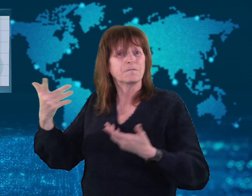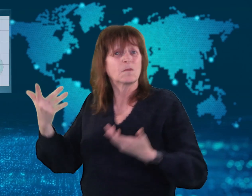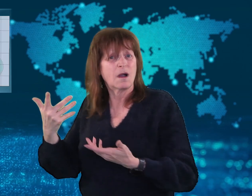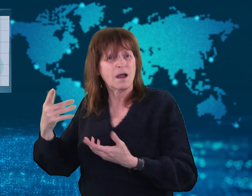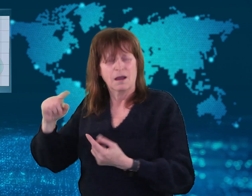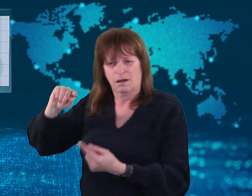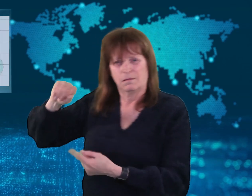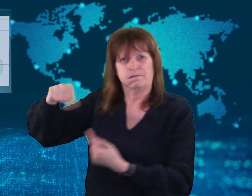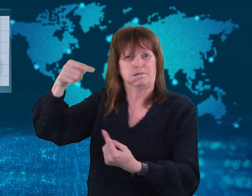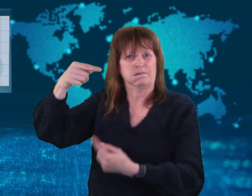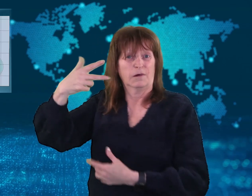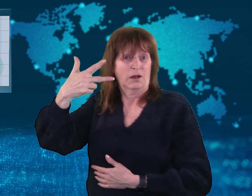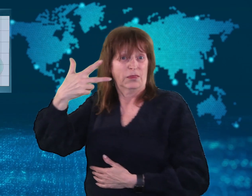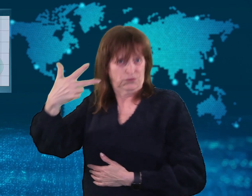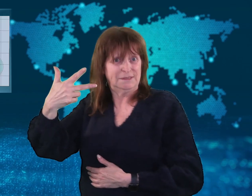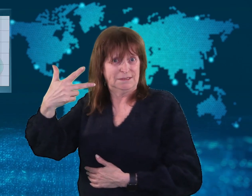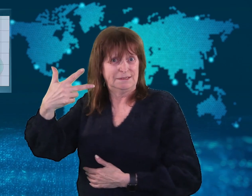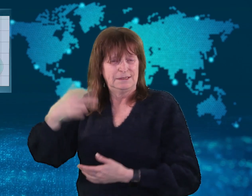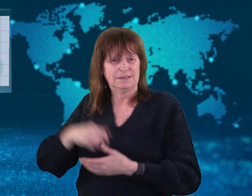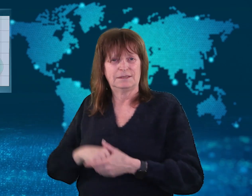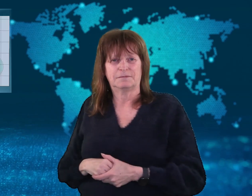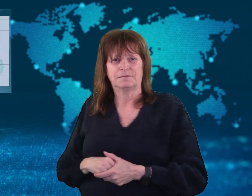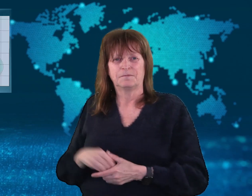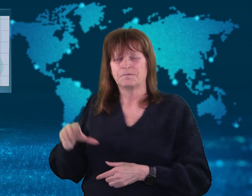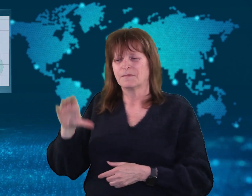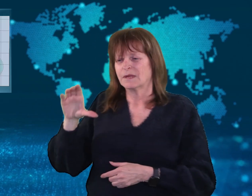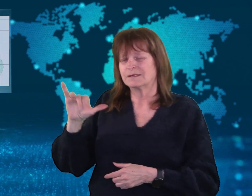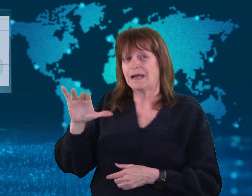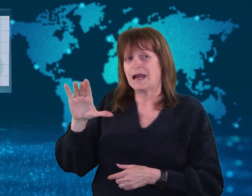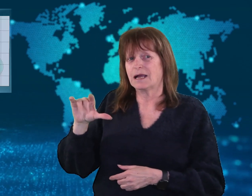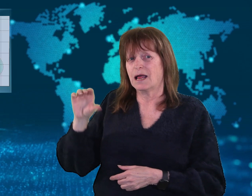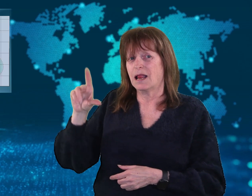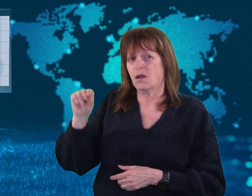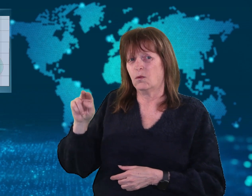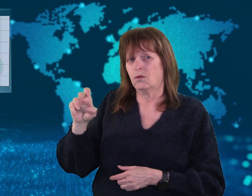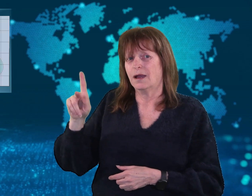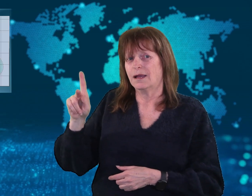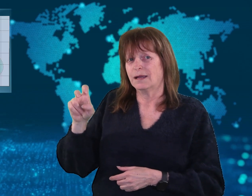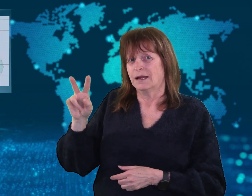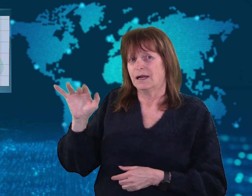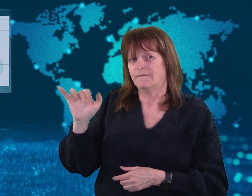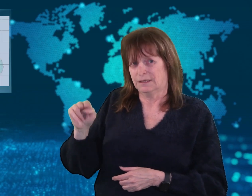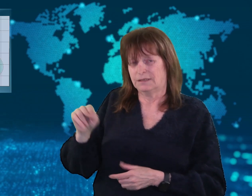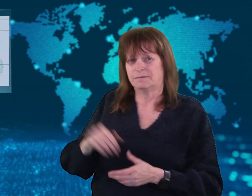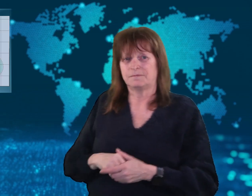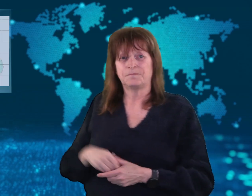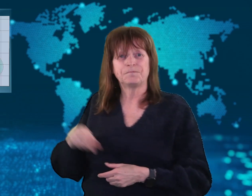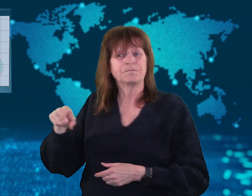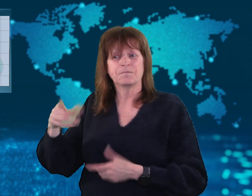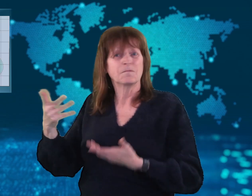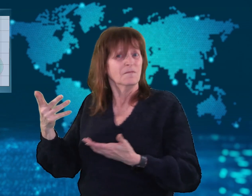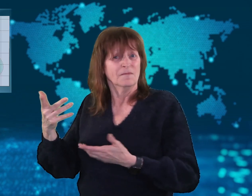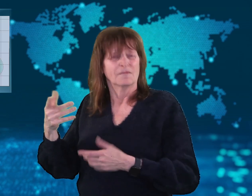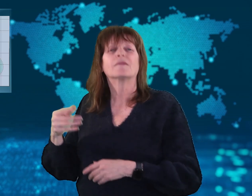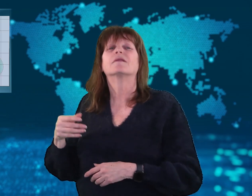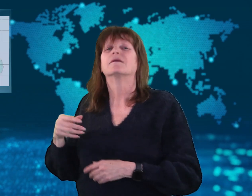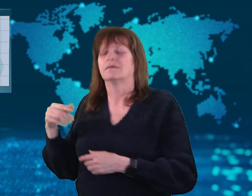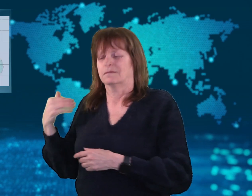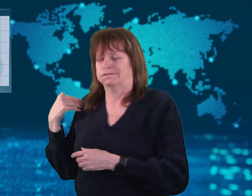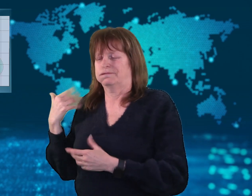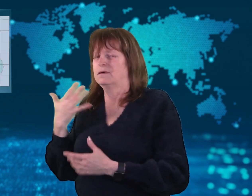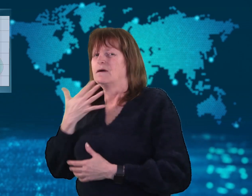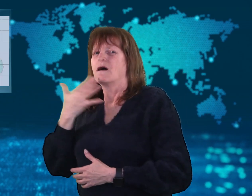Before people could clean up from Cyclone Judy, another cyclone hit the nation.